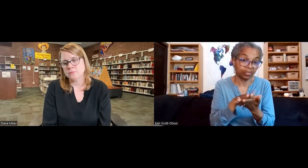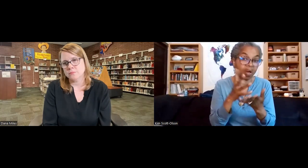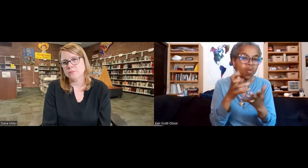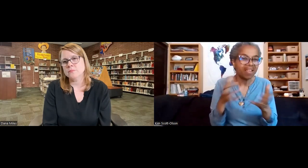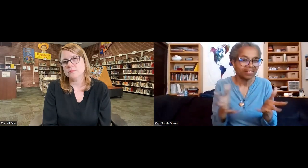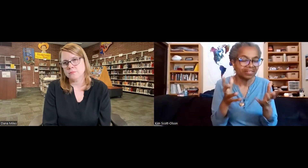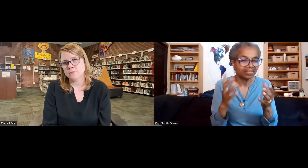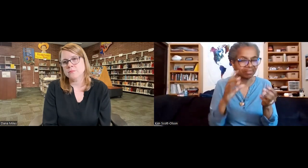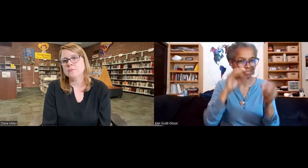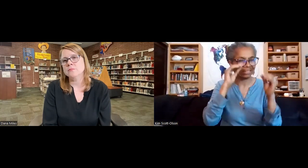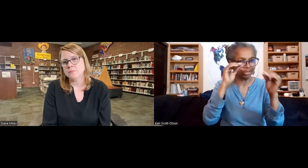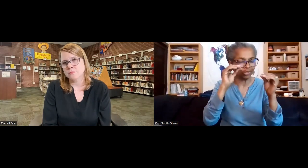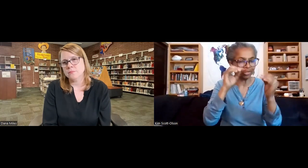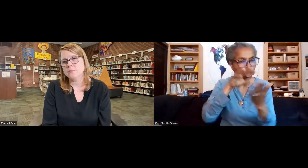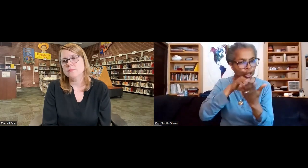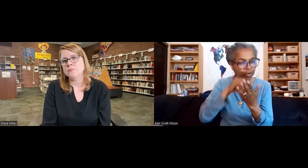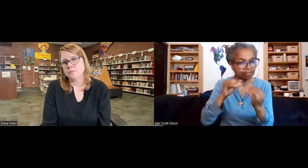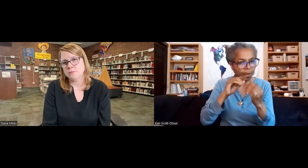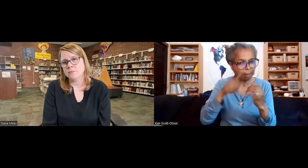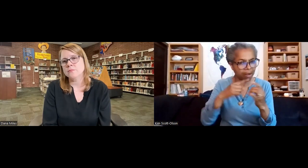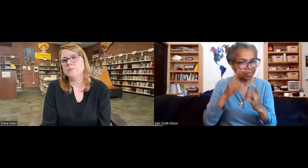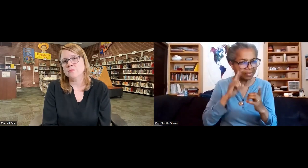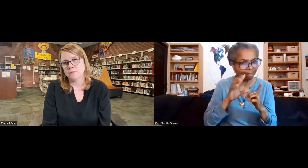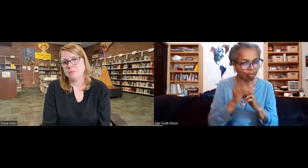And we want to encourage teachers to learn more about Deaf culture,